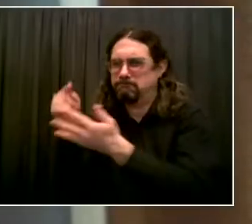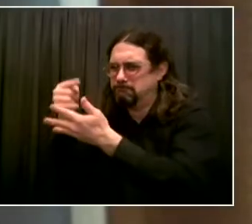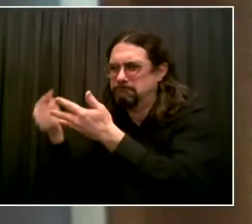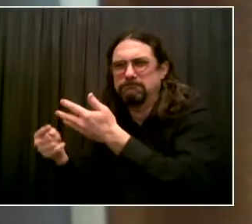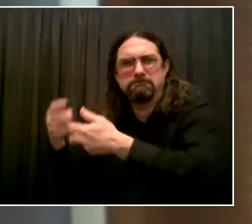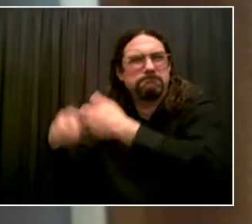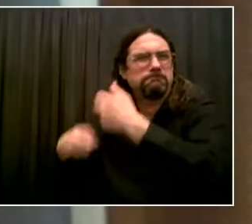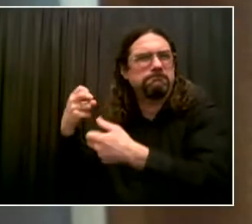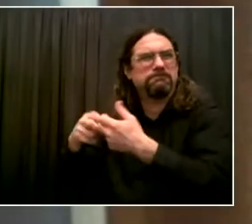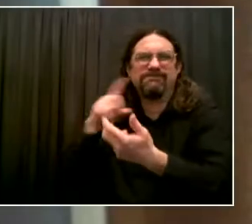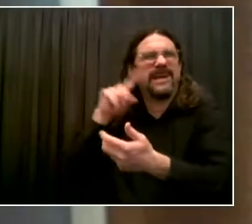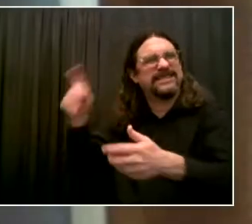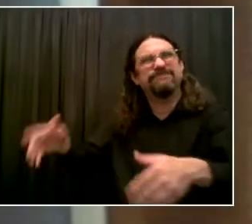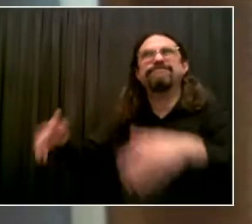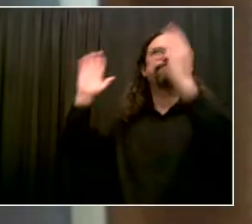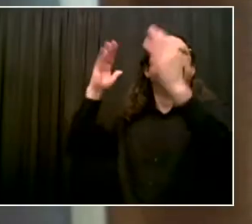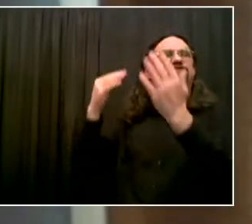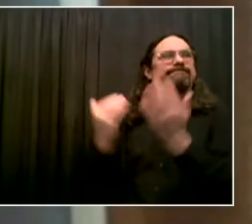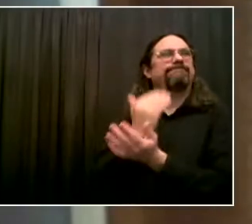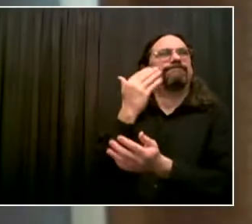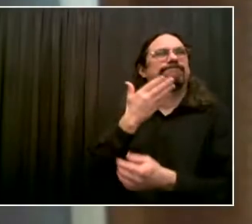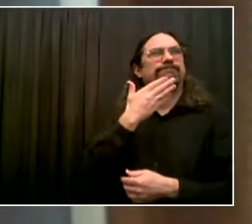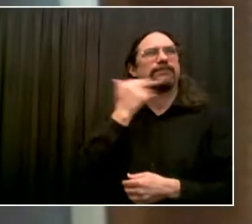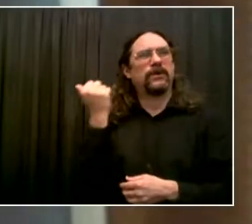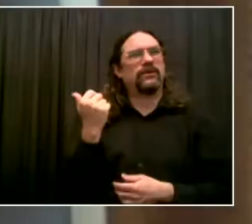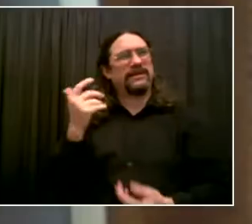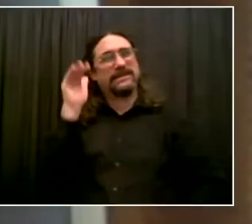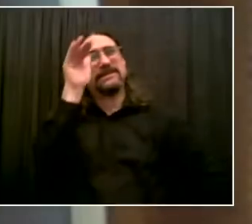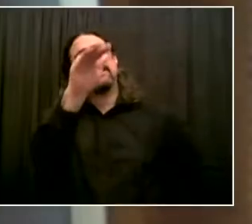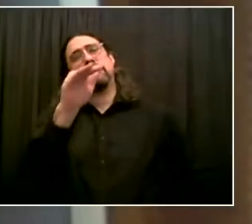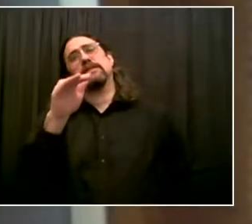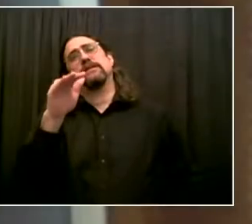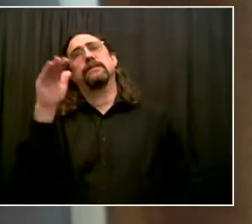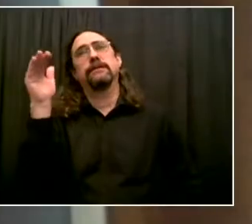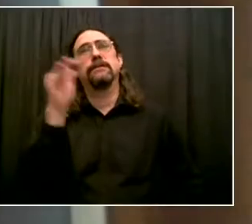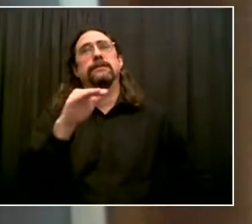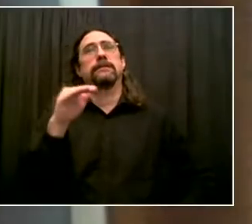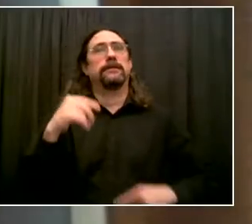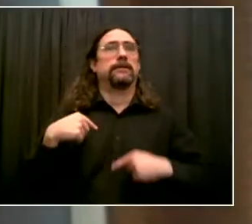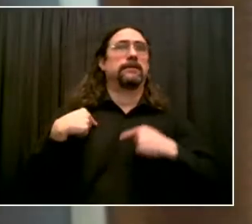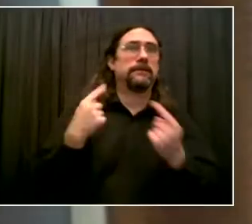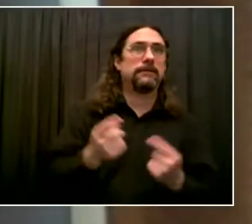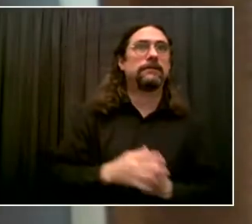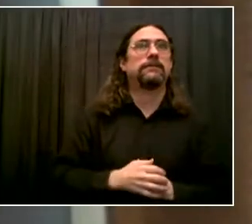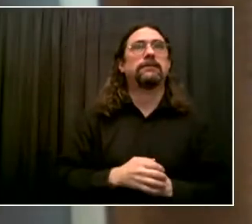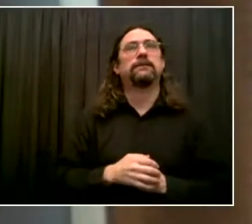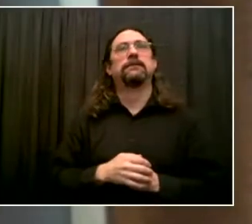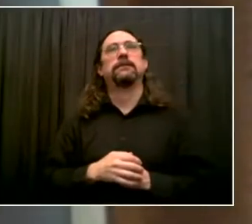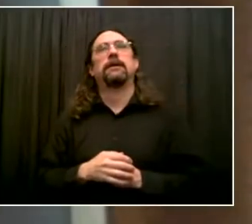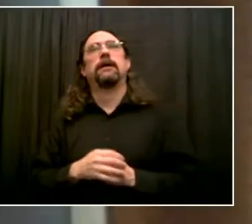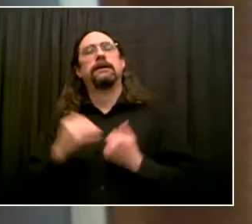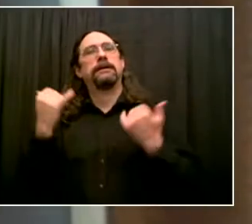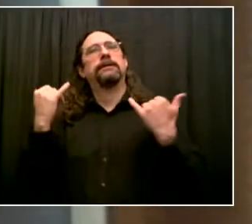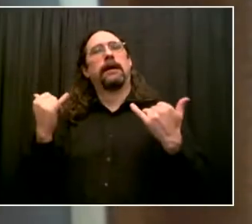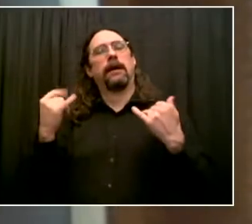IT HAS BEEN A LONG-TIME COMING TO THIS POINT WITH A LOT OF FRUSTRATION AND THE LOSS OF